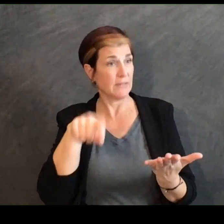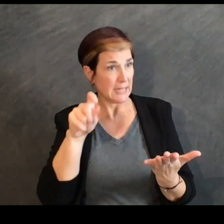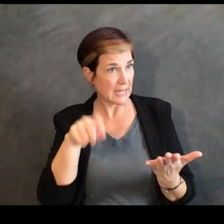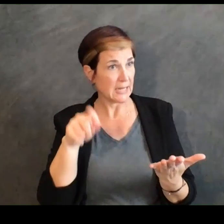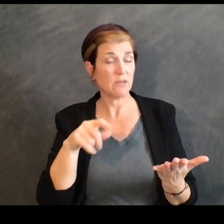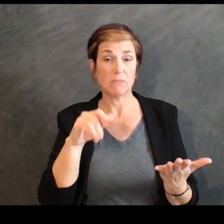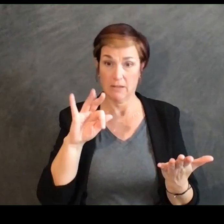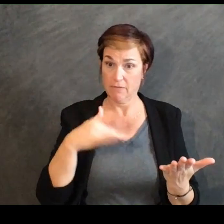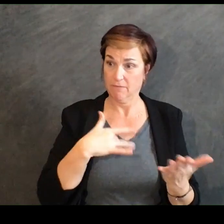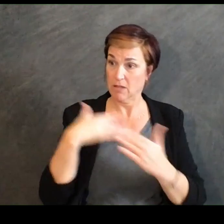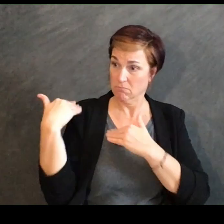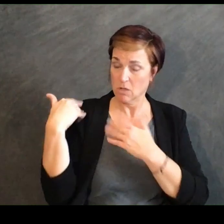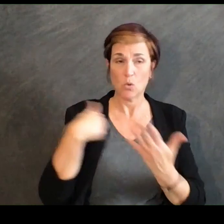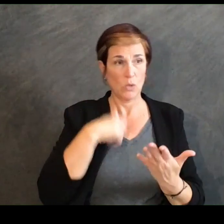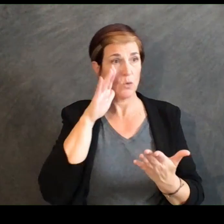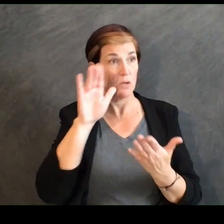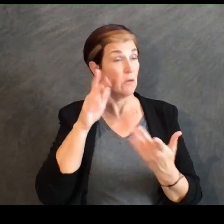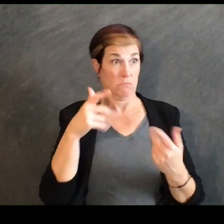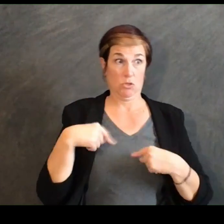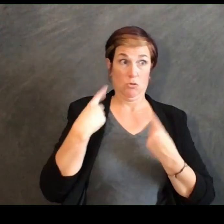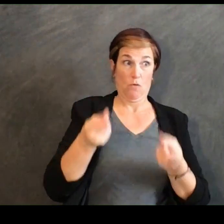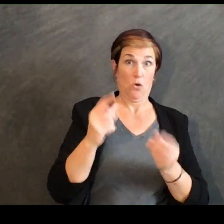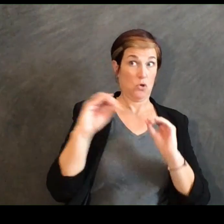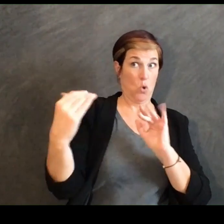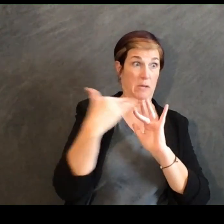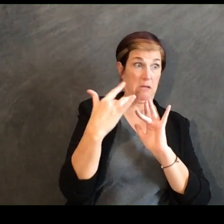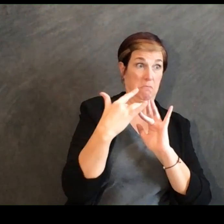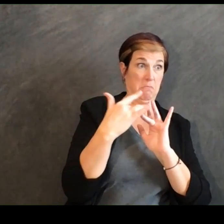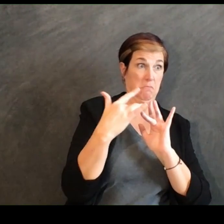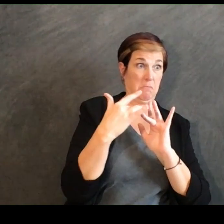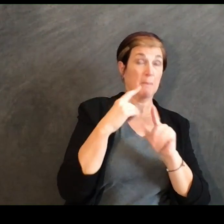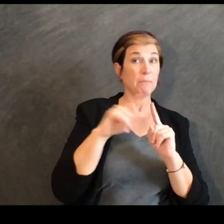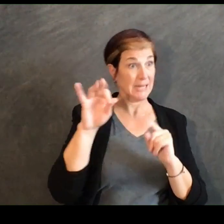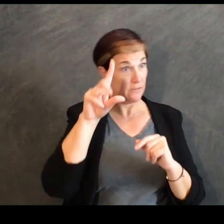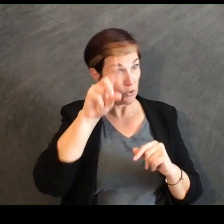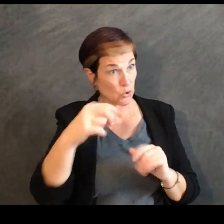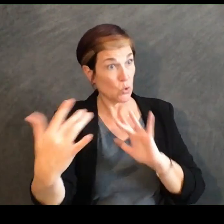people have been asking but if they should be asking will we want to make